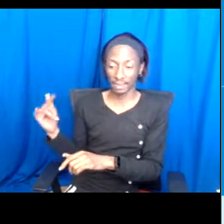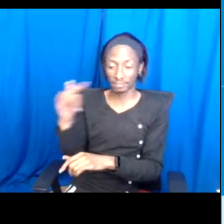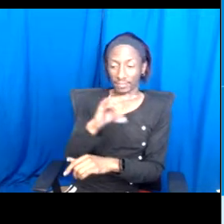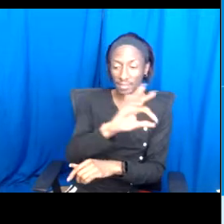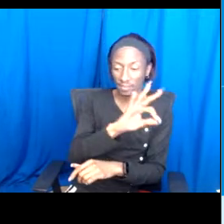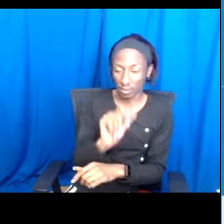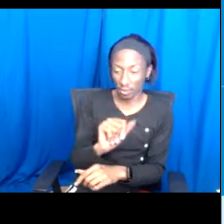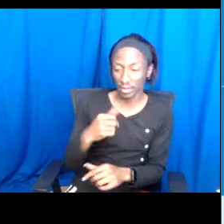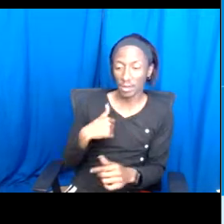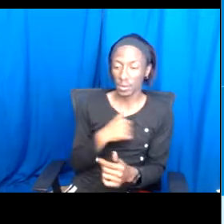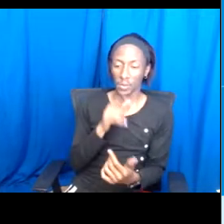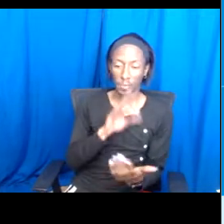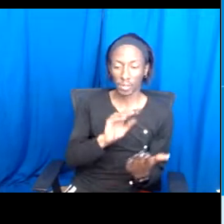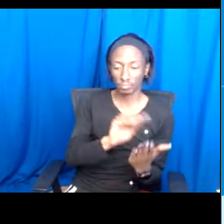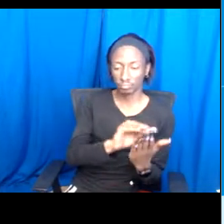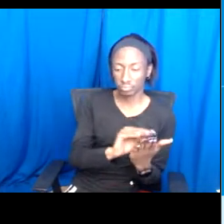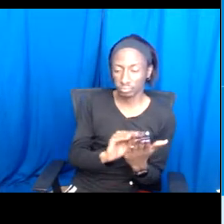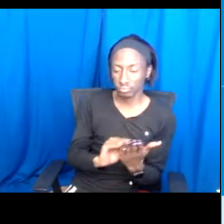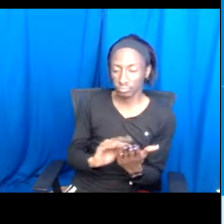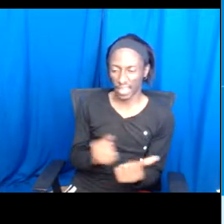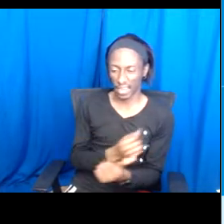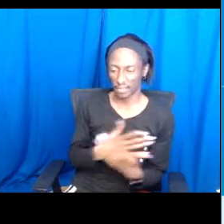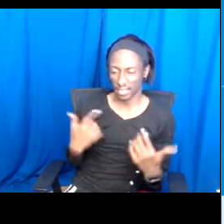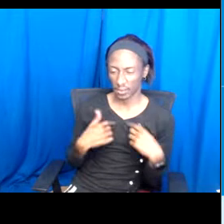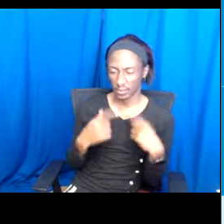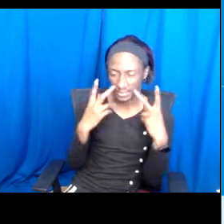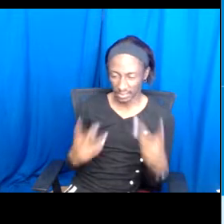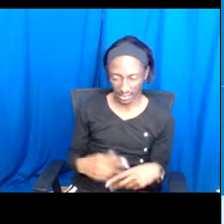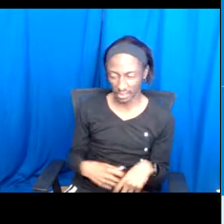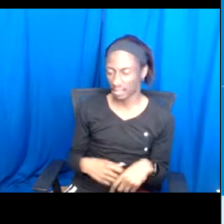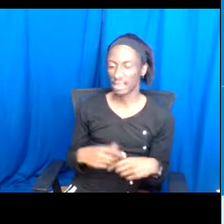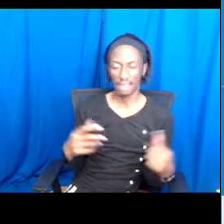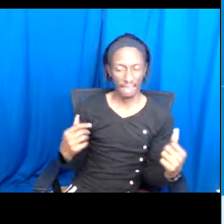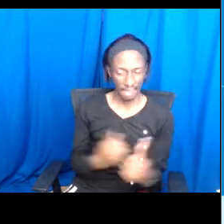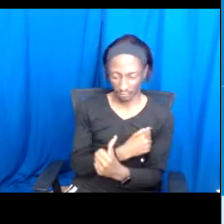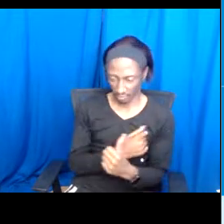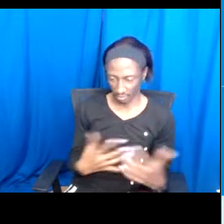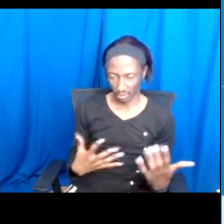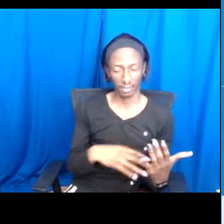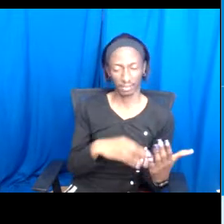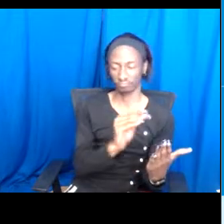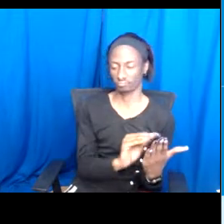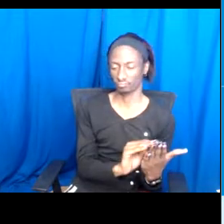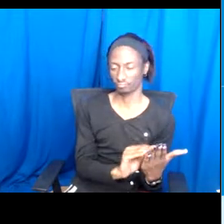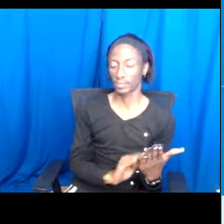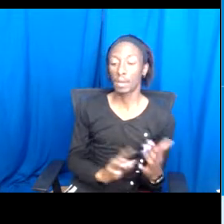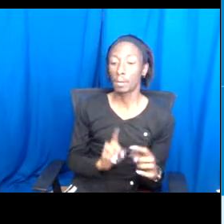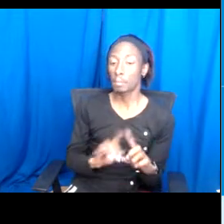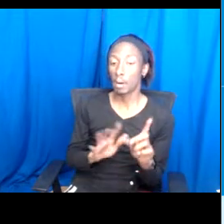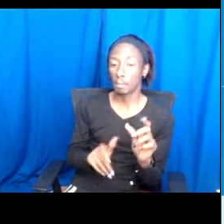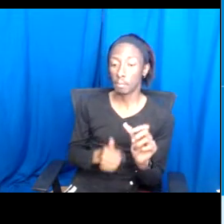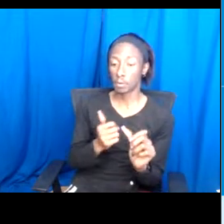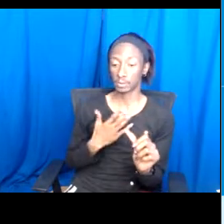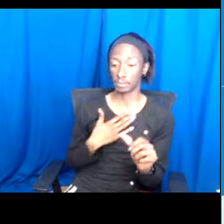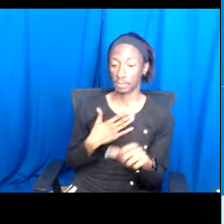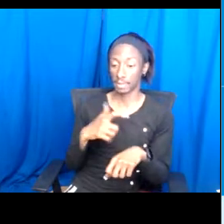Whales sharks, manta rays, swordfish, et cetera. But most of my time spent in the Otter is spent looking